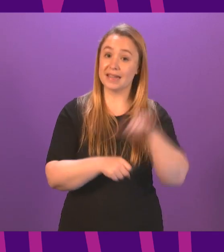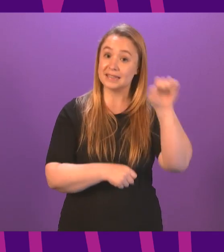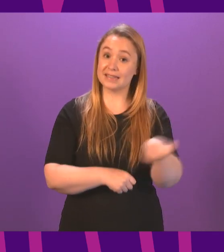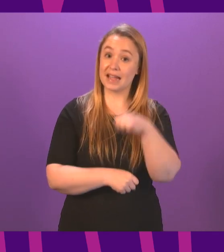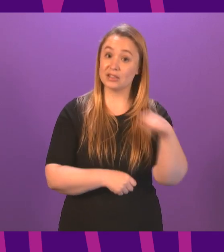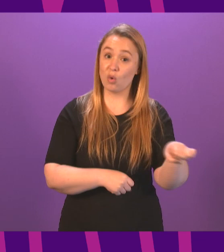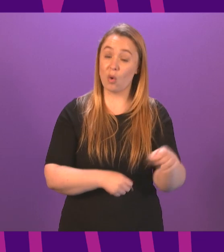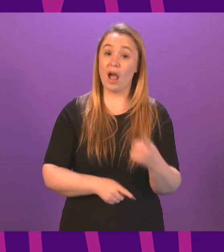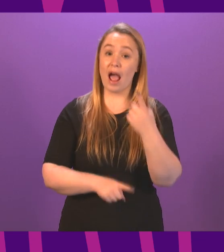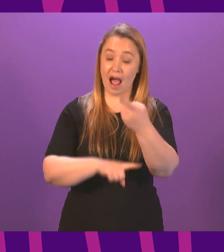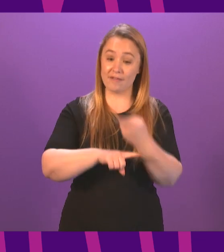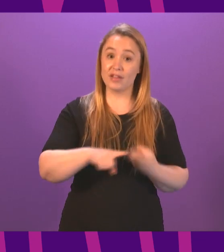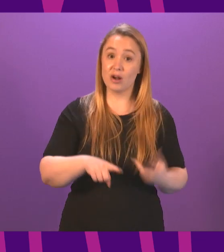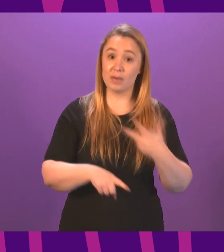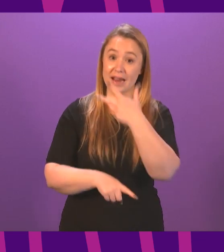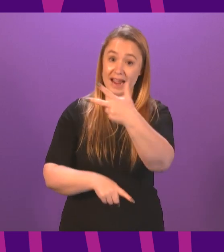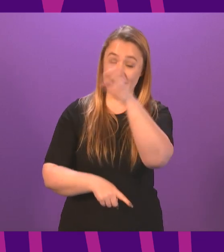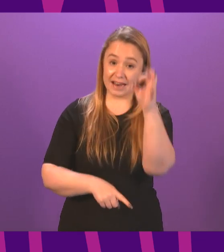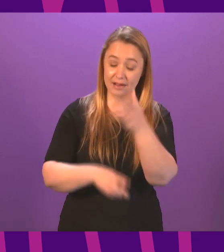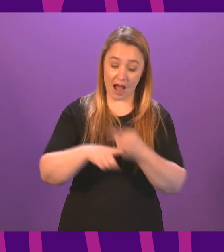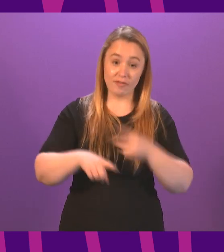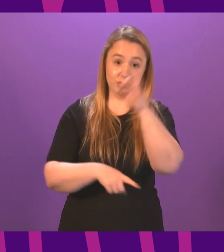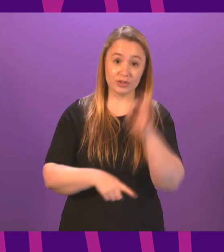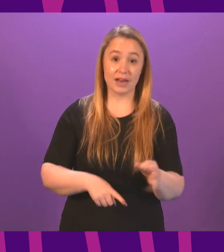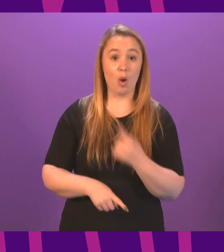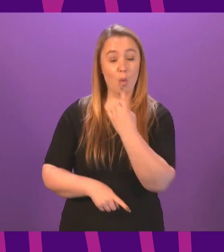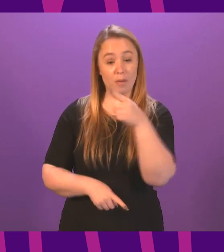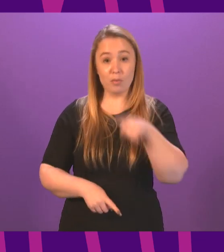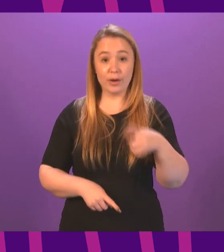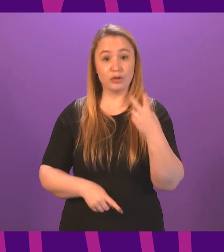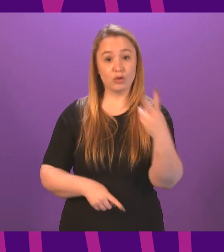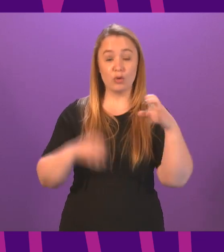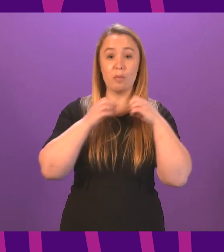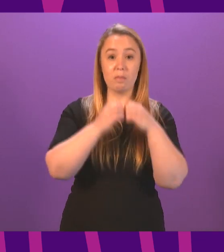8.5 per cent and profits of £1.2 billion and has enjoyed rates relief of £585 million.